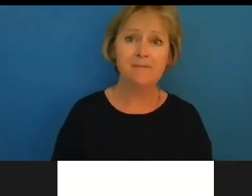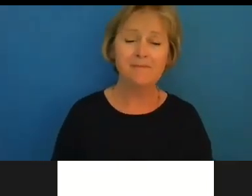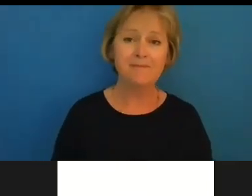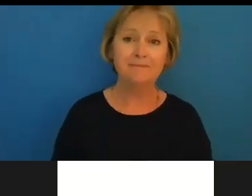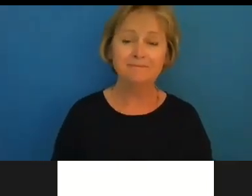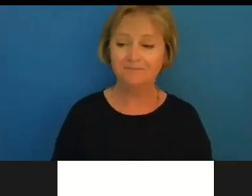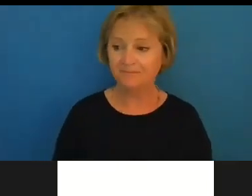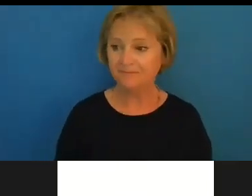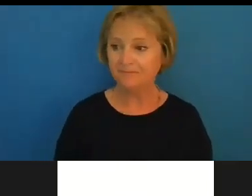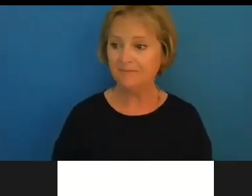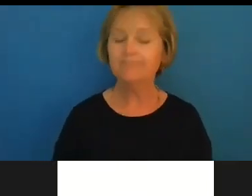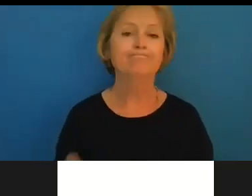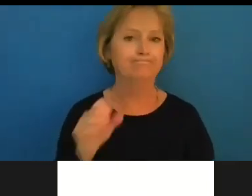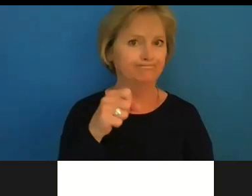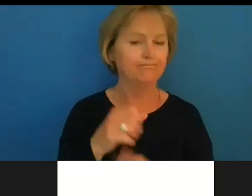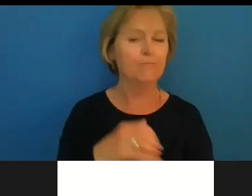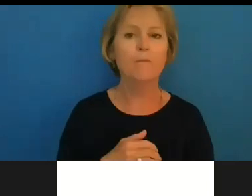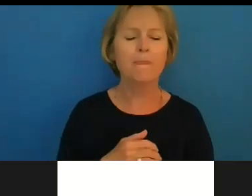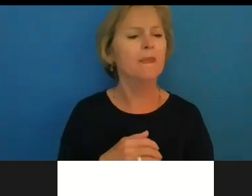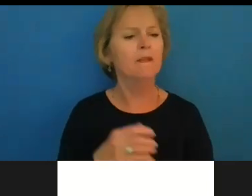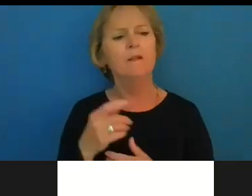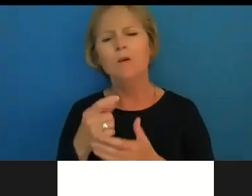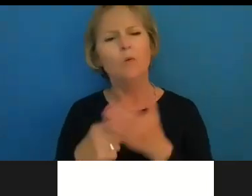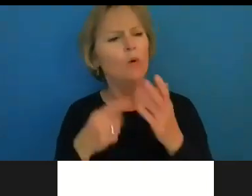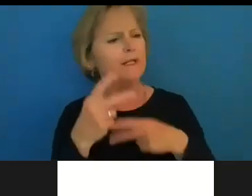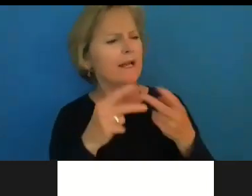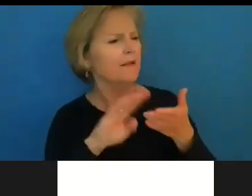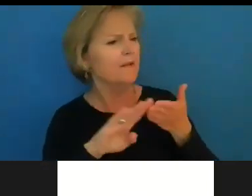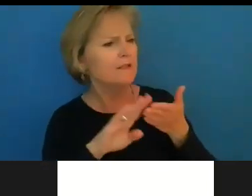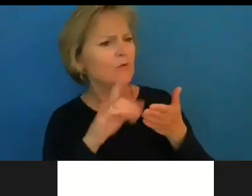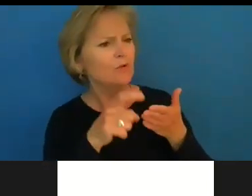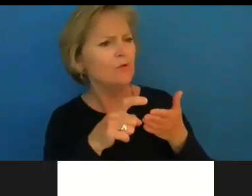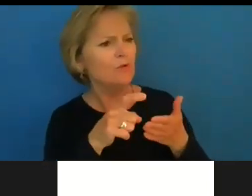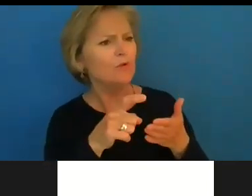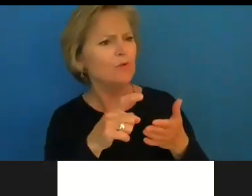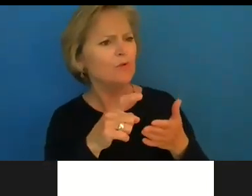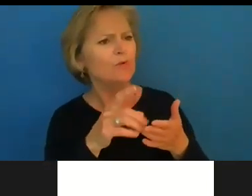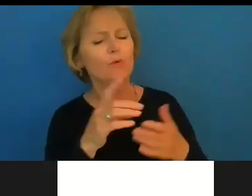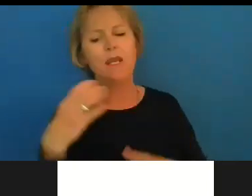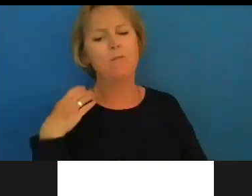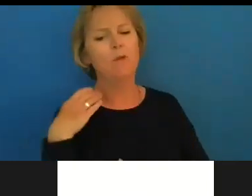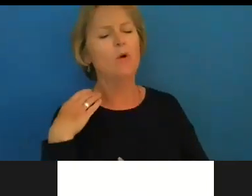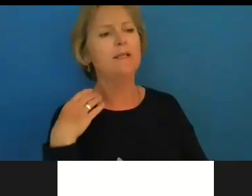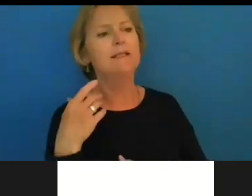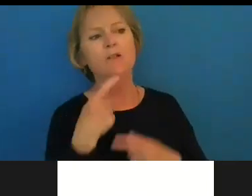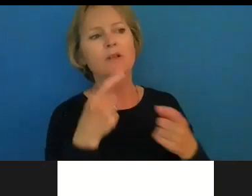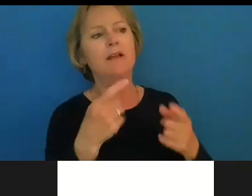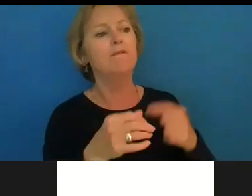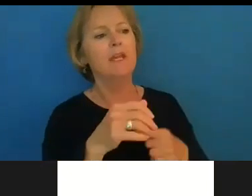Absolutely. What kind of excuses do employers usually give when refusing a remote work request?